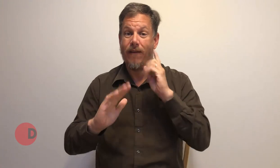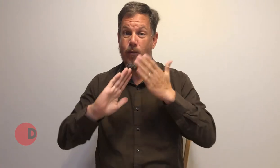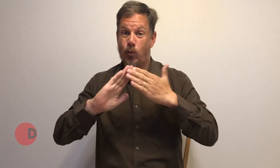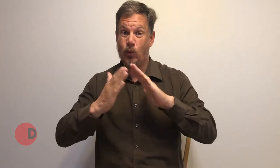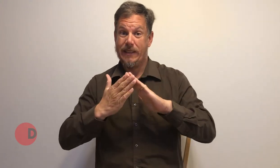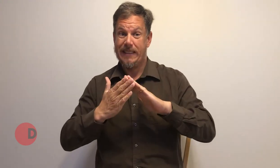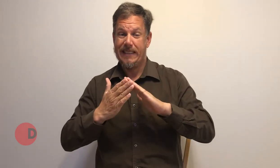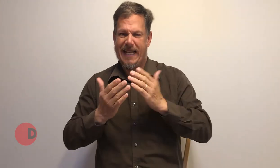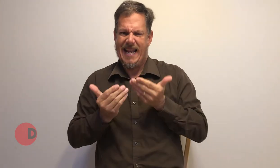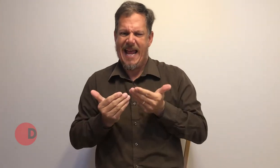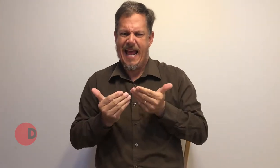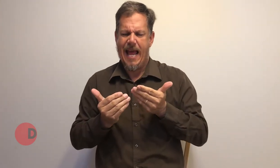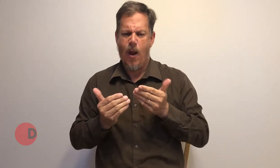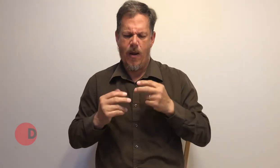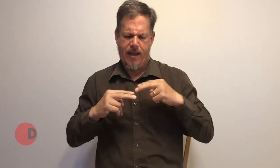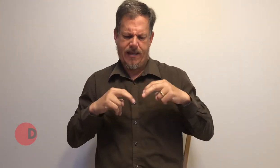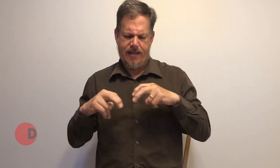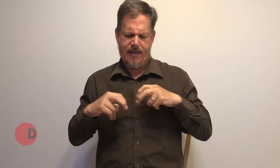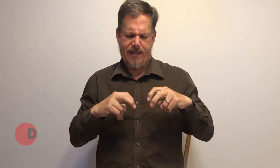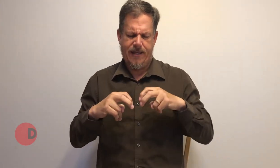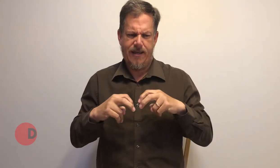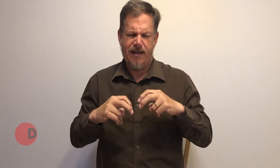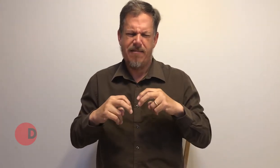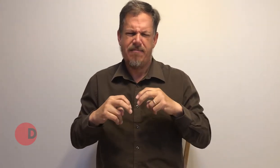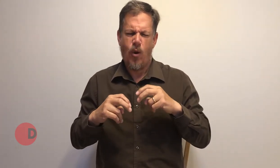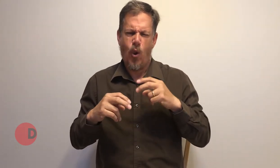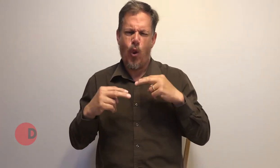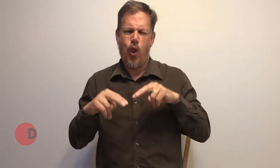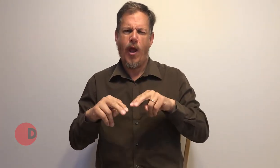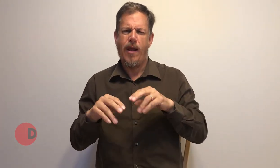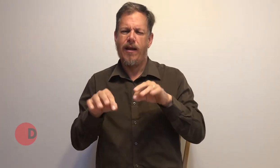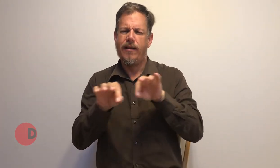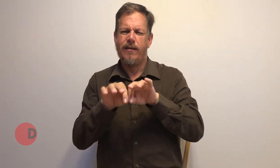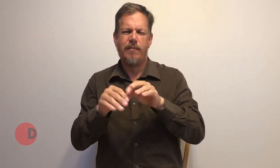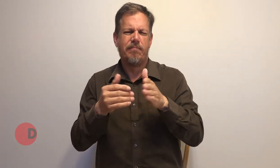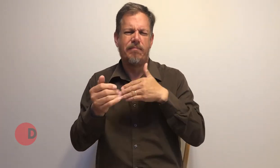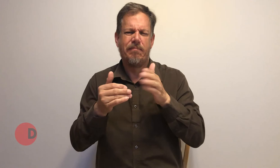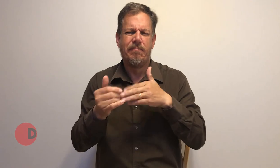I hope that Deaf communities who are looking at themselves,